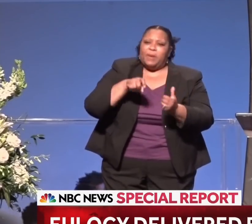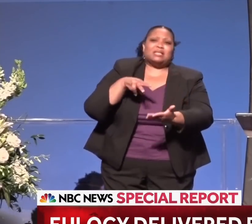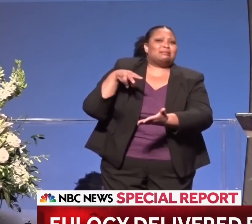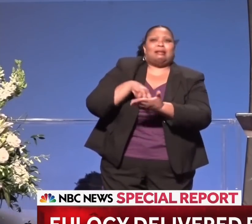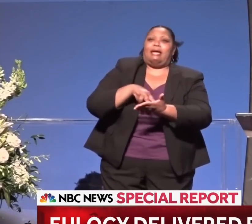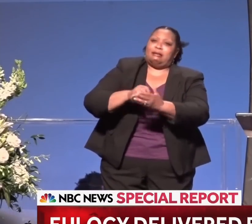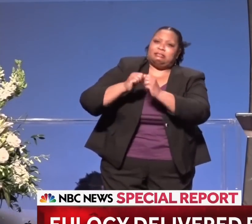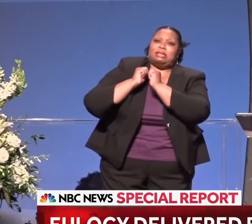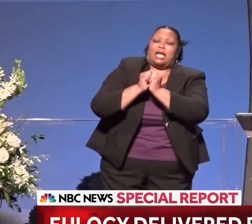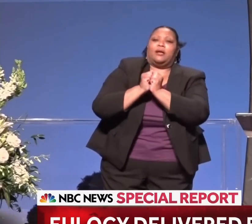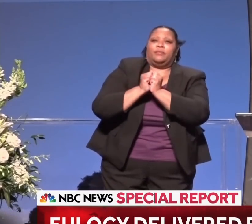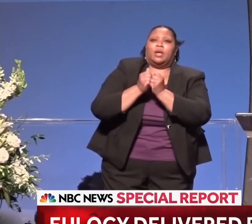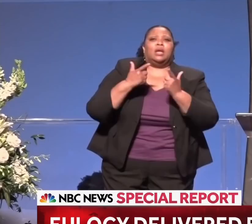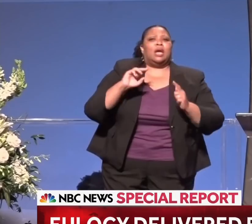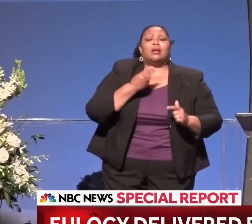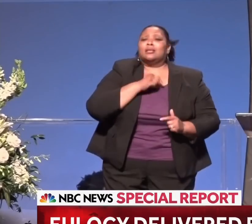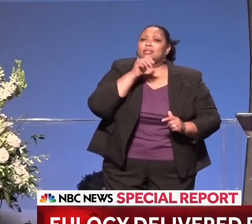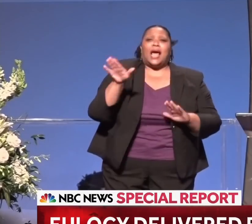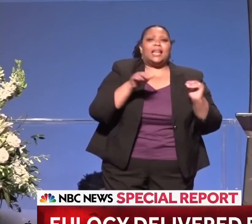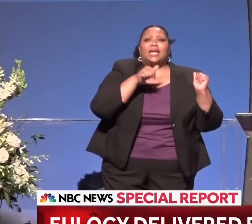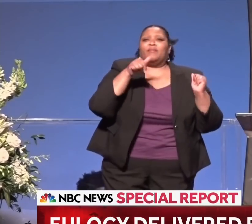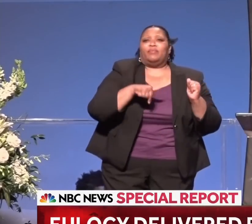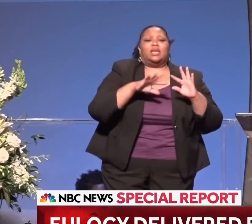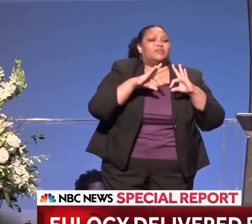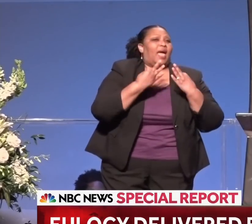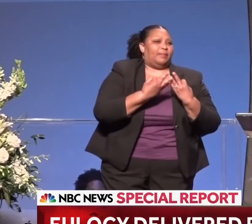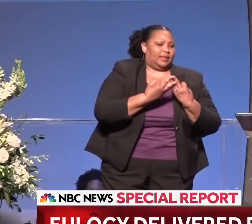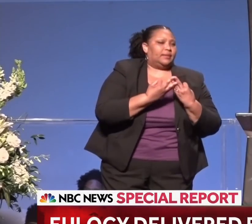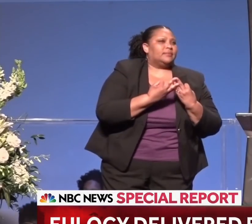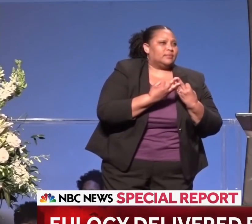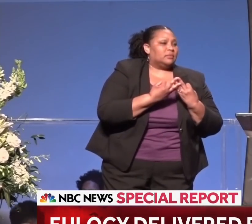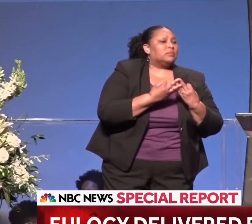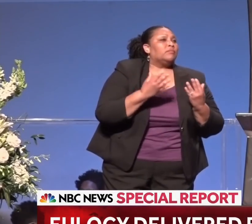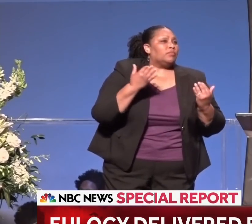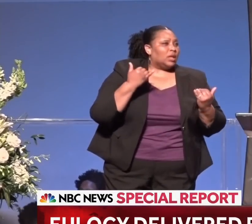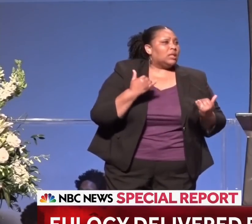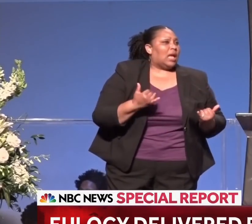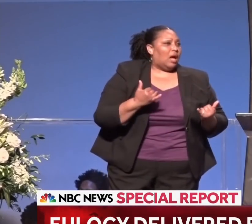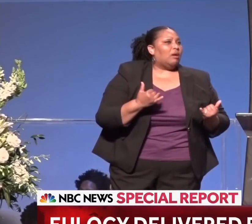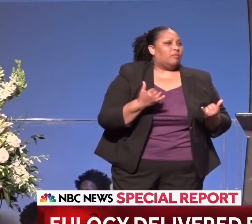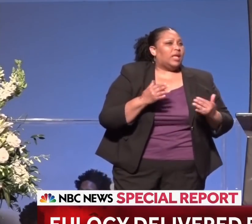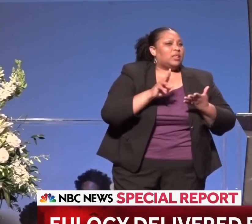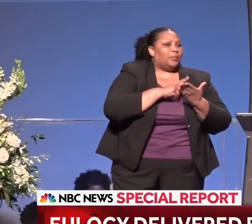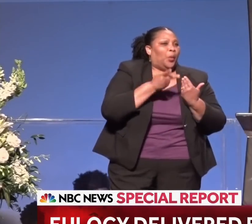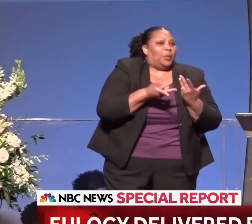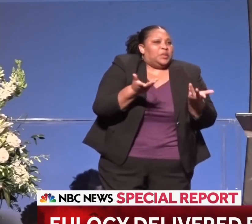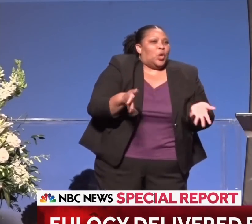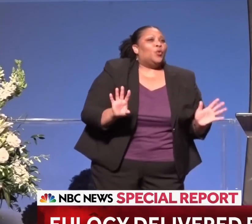FORSAKE US, I HAVE BEEN TO TEND OF THE BOOK, LET’S FIGHT ON. LET’S STAND TOGETHER.